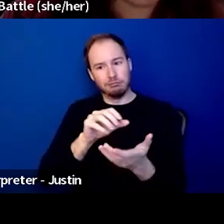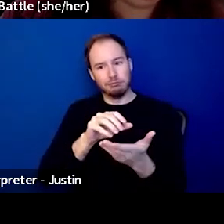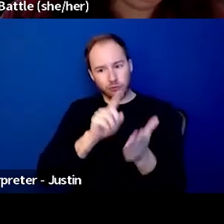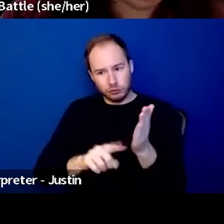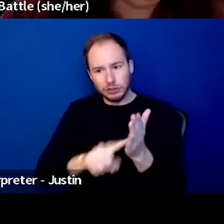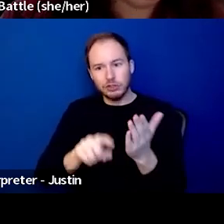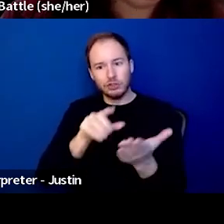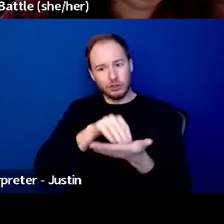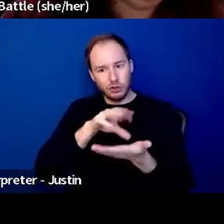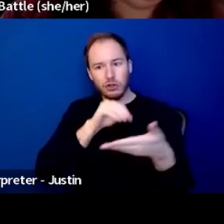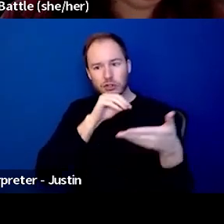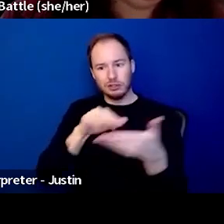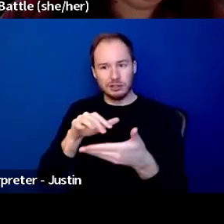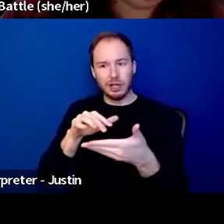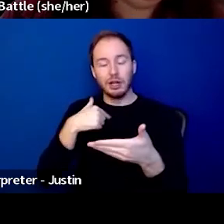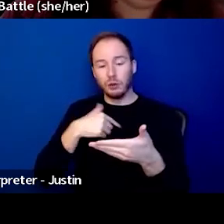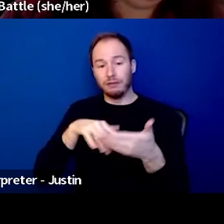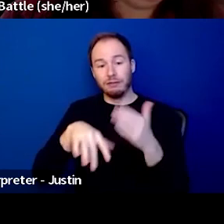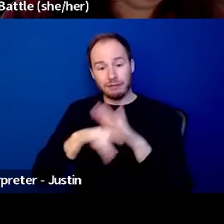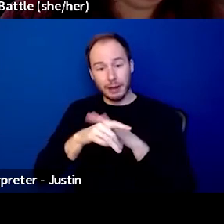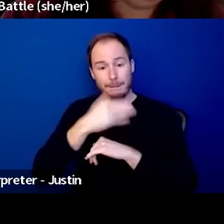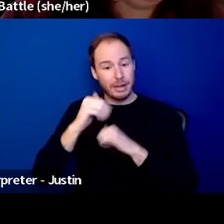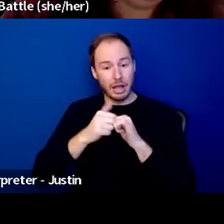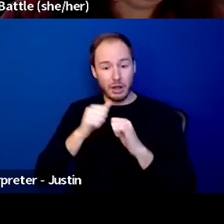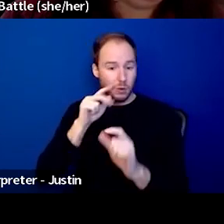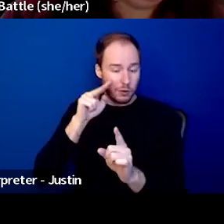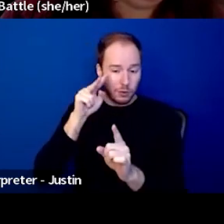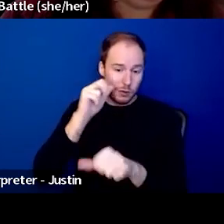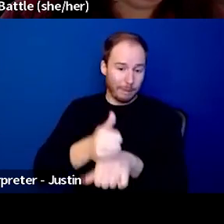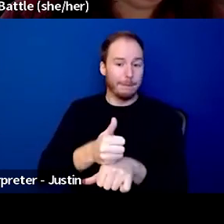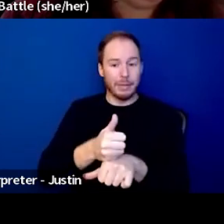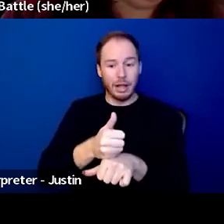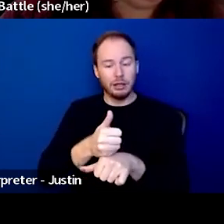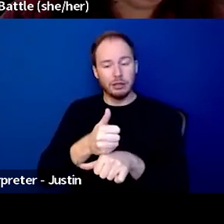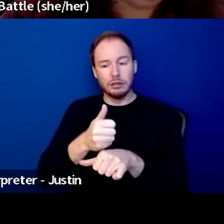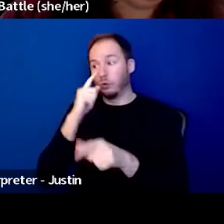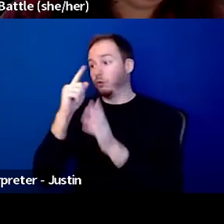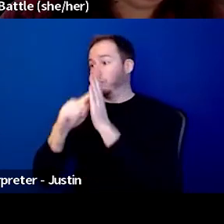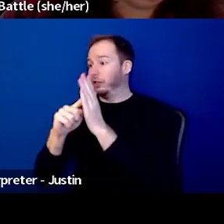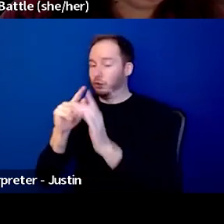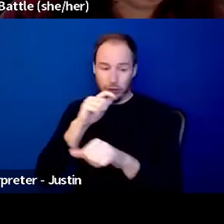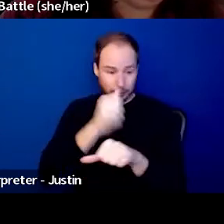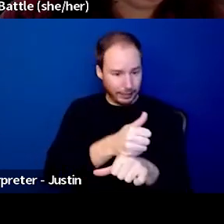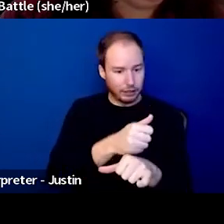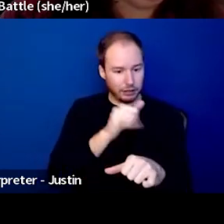And we've also found that the best way to implement research from research to practice is to have the practitioners